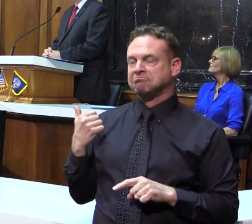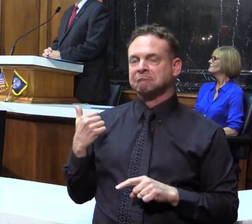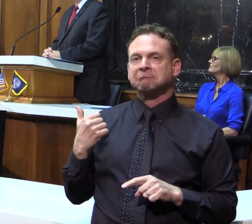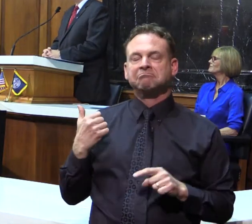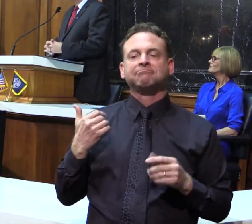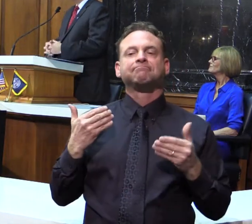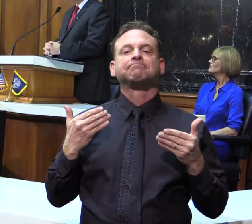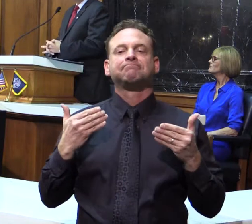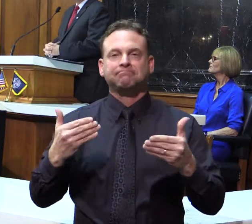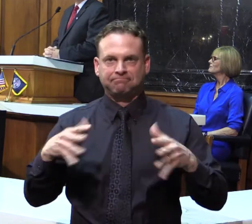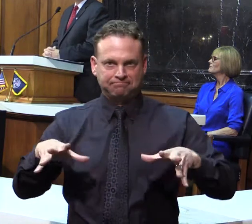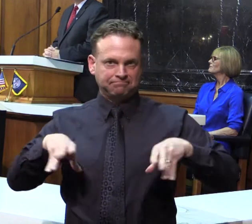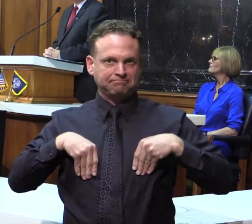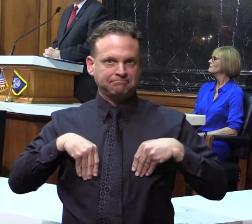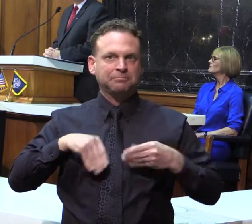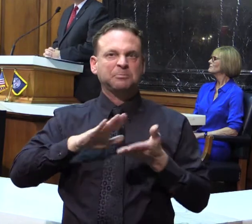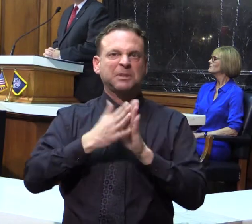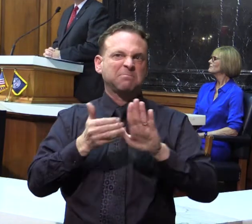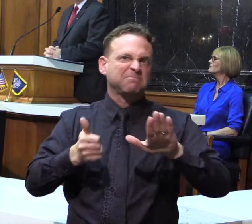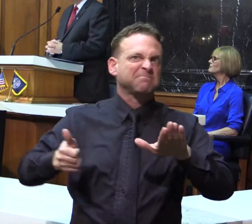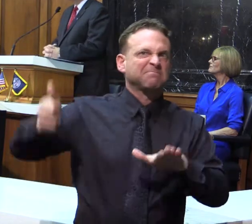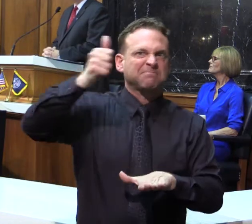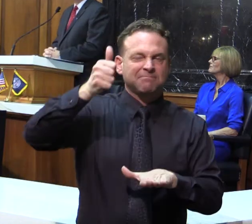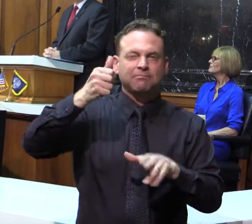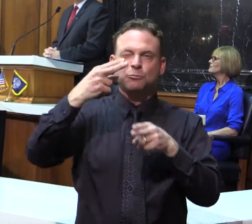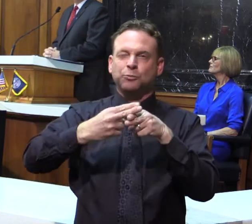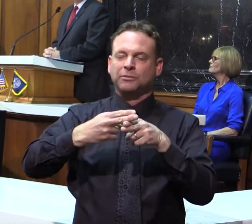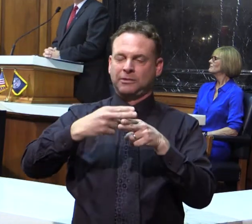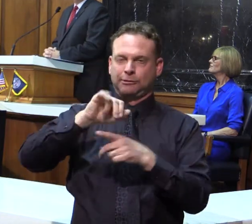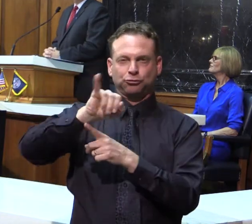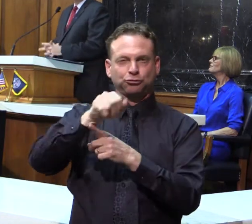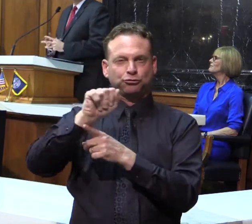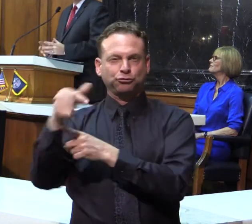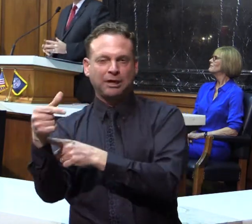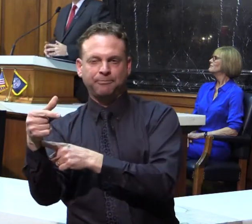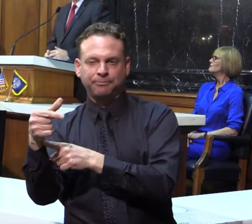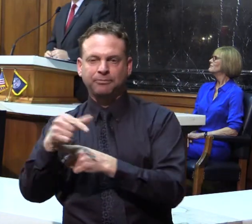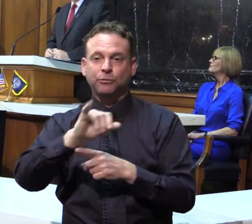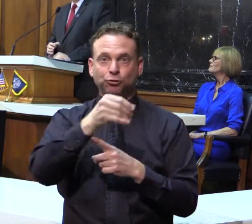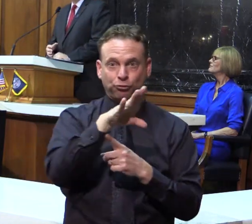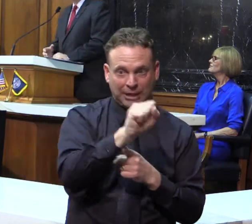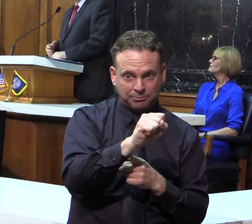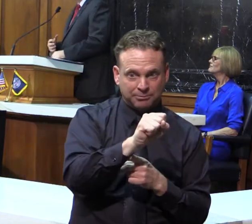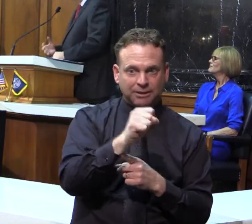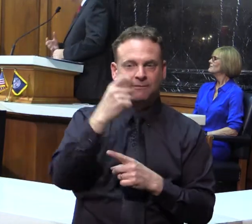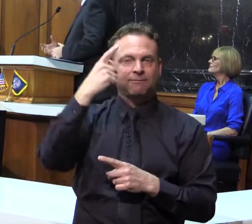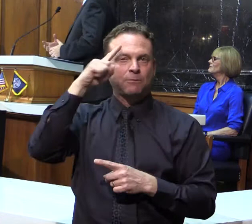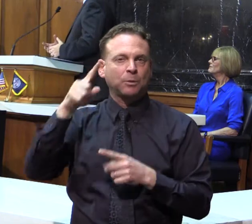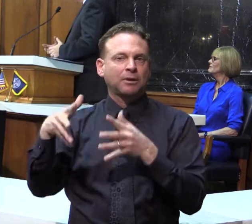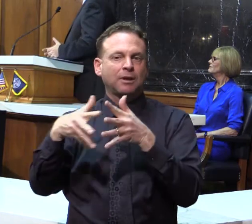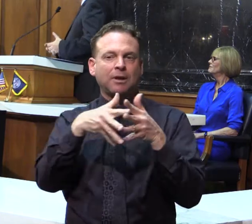I’m committed to expanding JAG … it works…so as we evaluate programs over the next year,